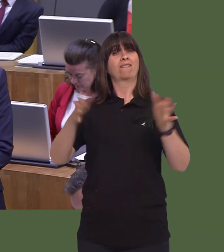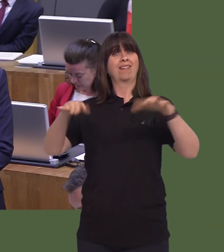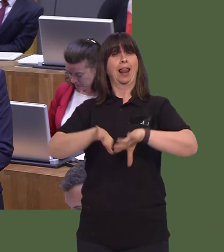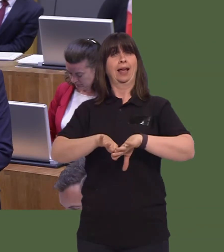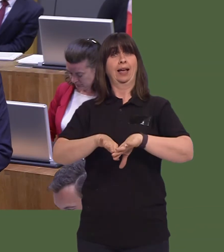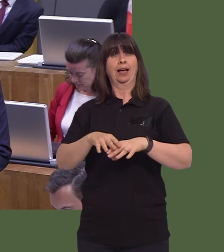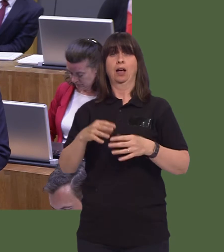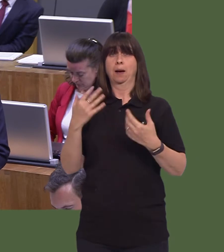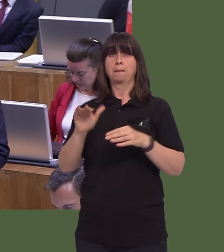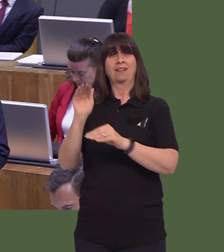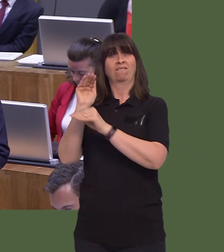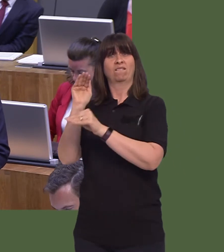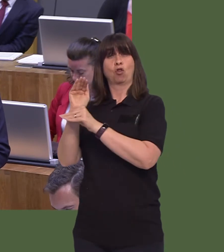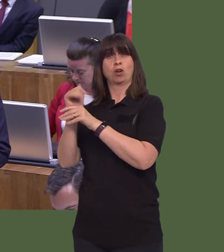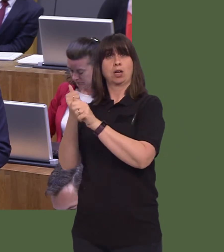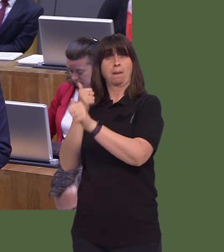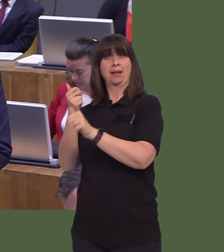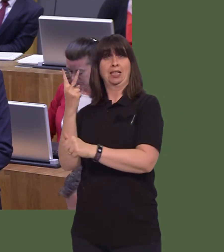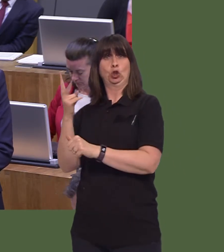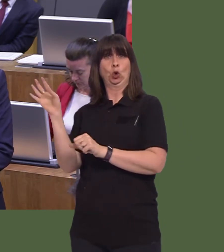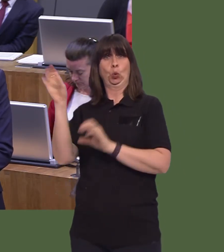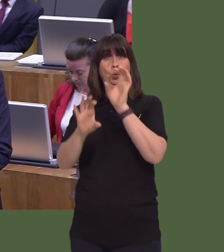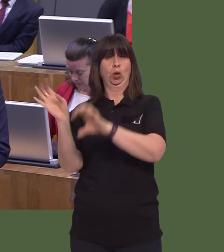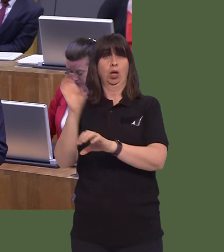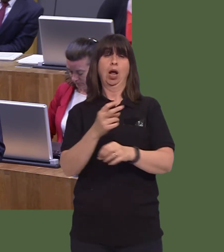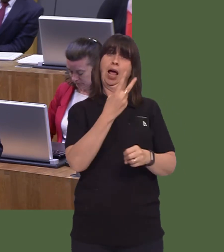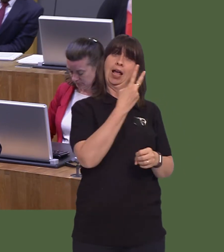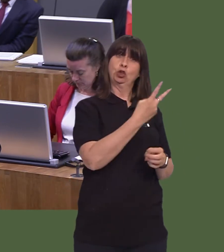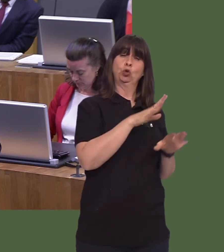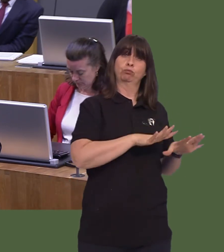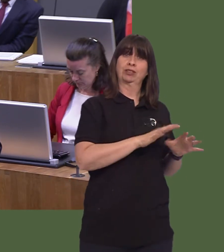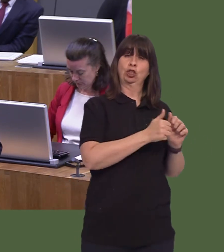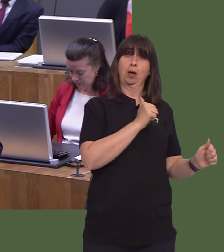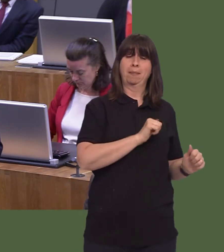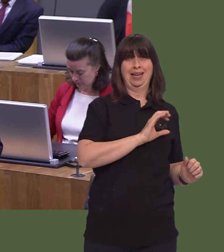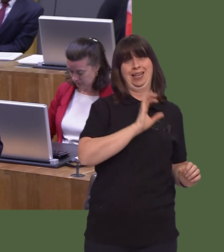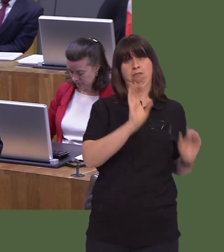from foreign-owned companies and two investments from elsewhere in the UK over the past five years.